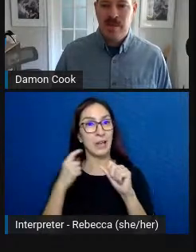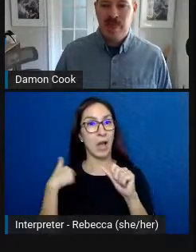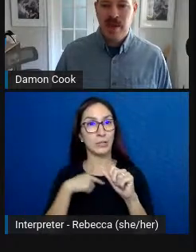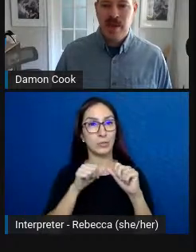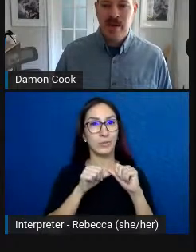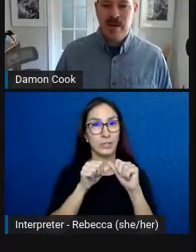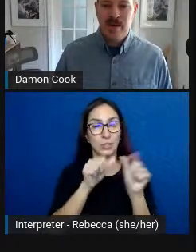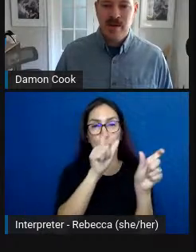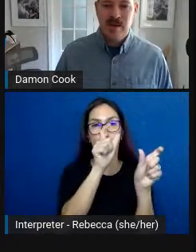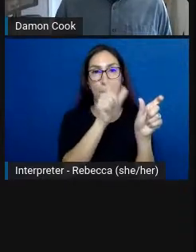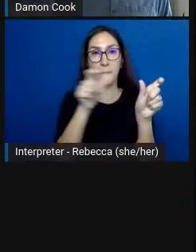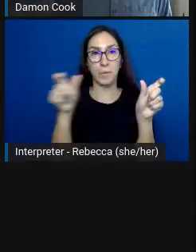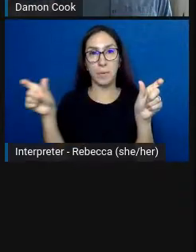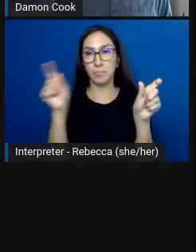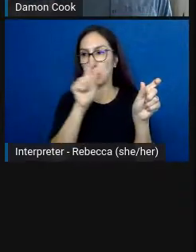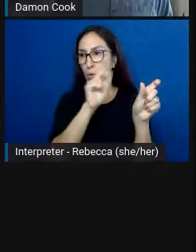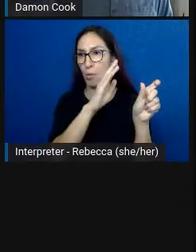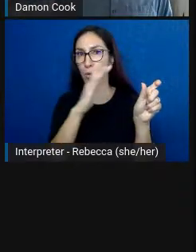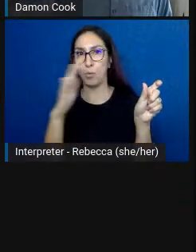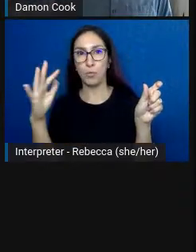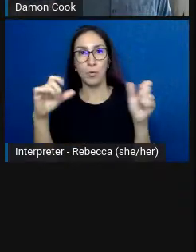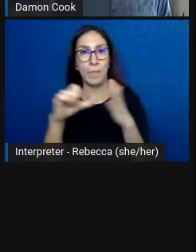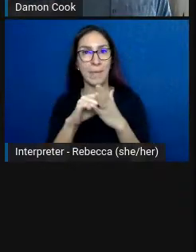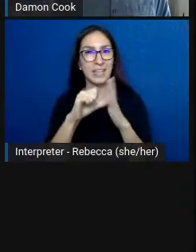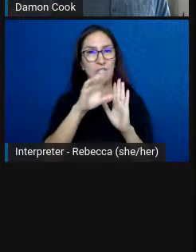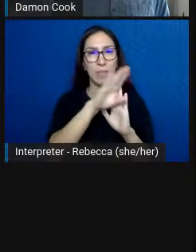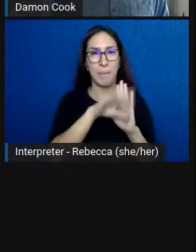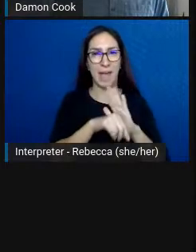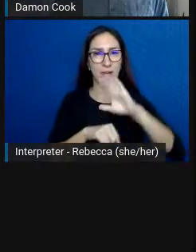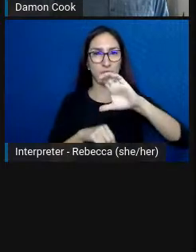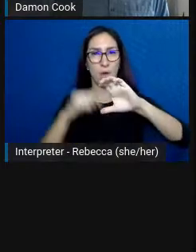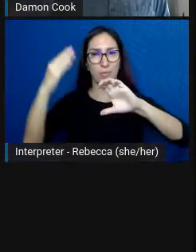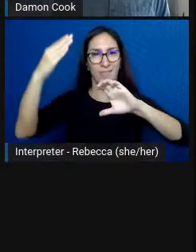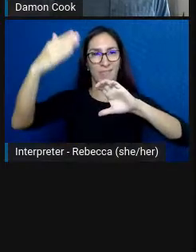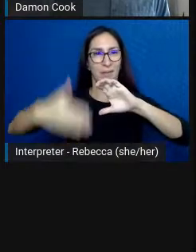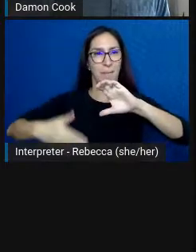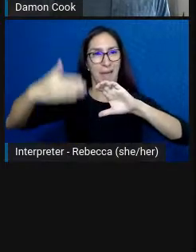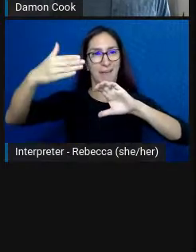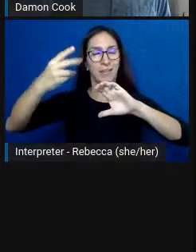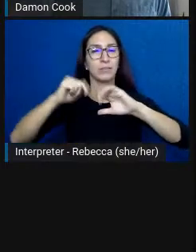. [POINTING] This allows us to tap through the page in the background